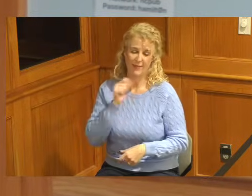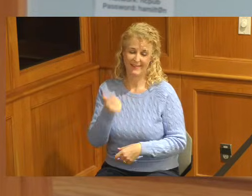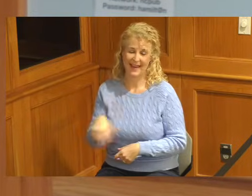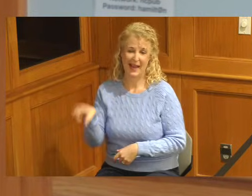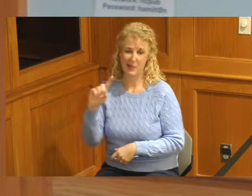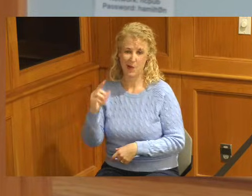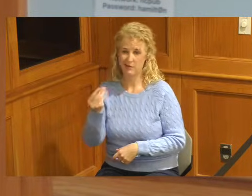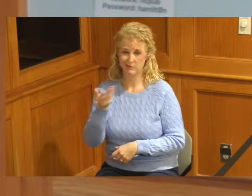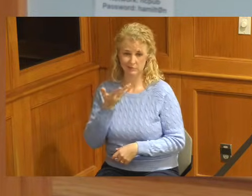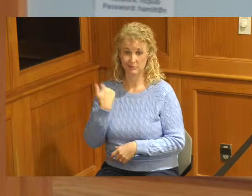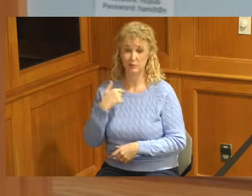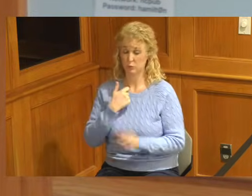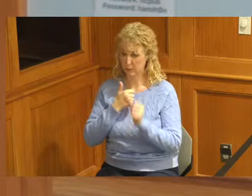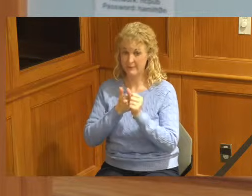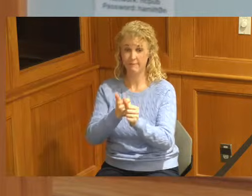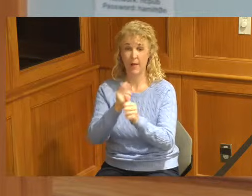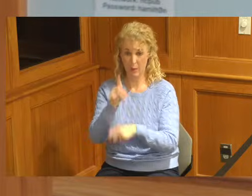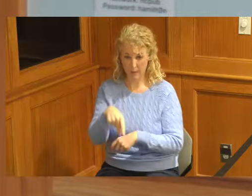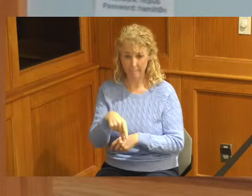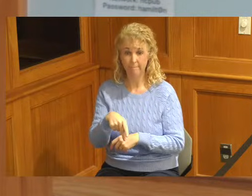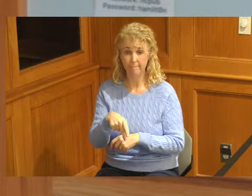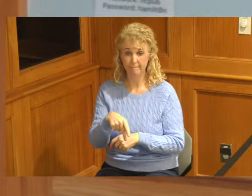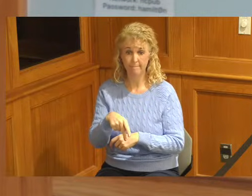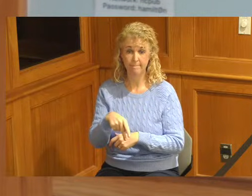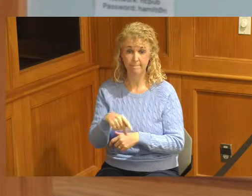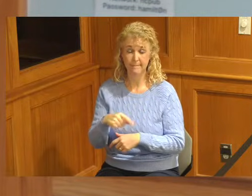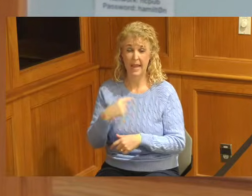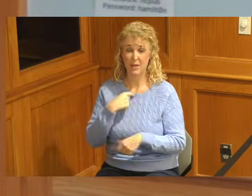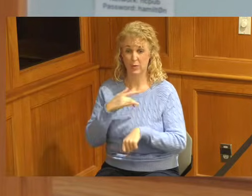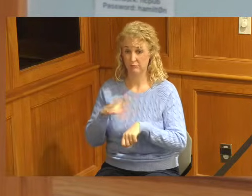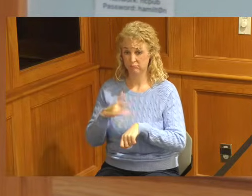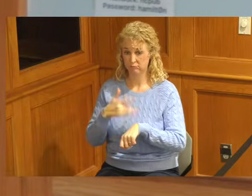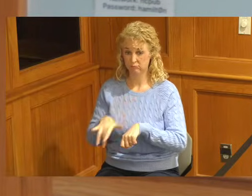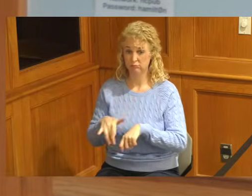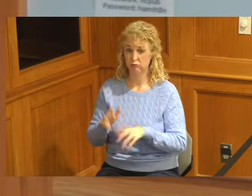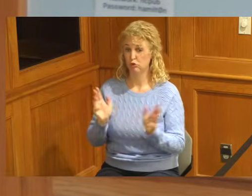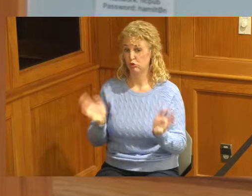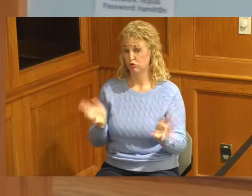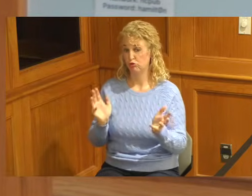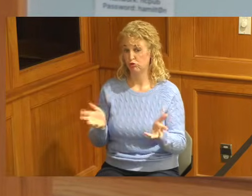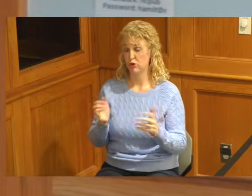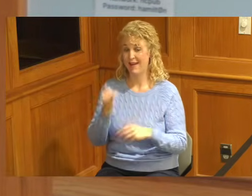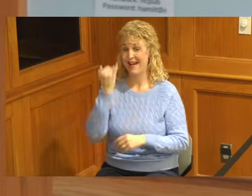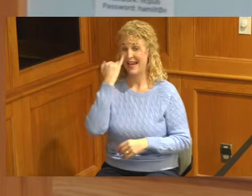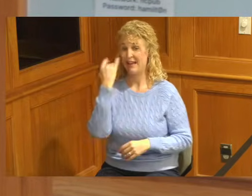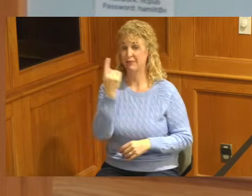up and just made ourselves available and either and if there was if there was a response then we